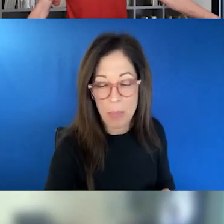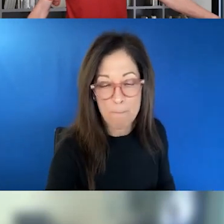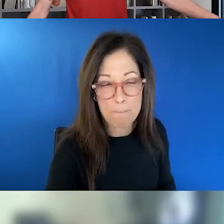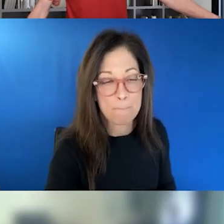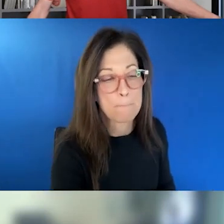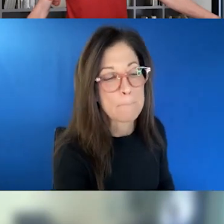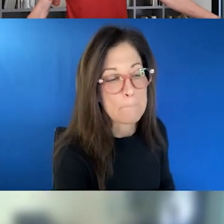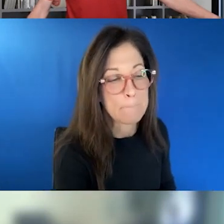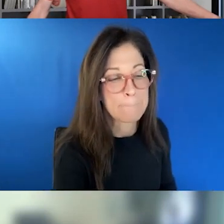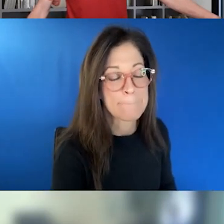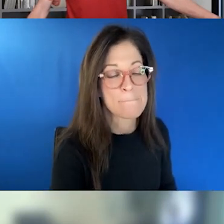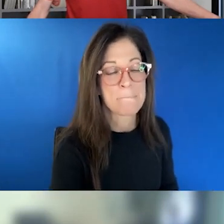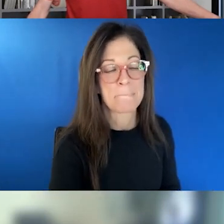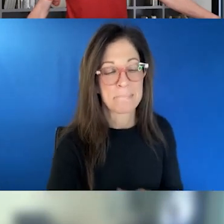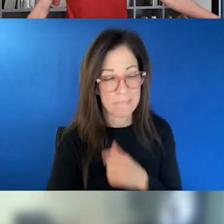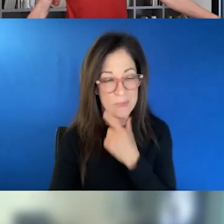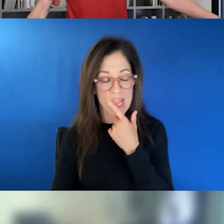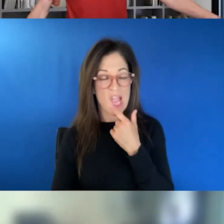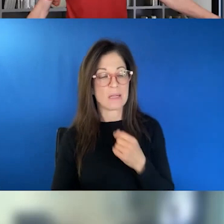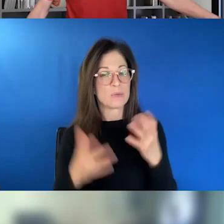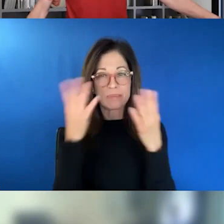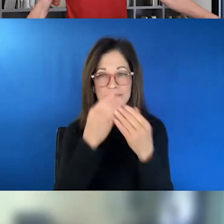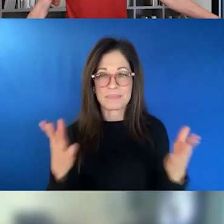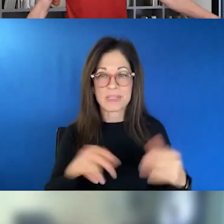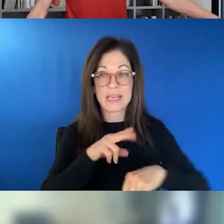WANTED TO LET YOU KNOW THAT THE NATIONAL DIALOGUES OF BEHAVIORAL